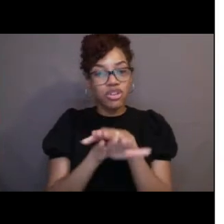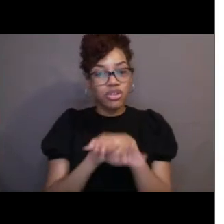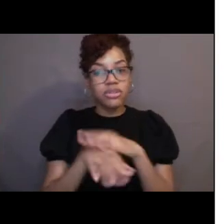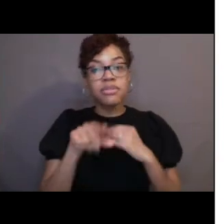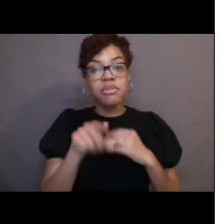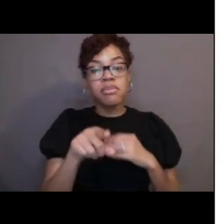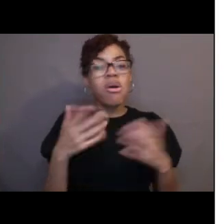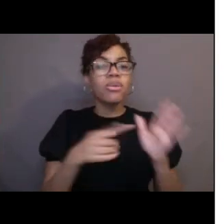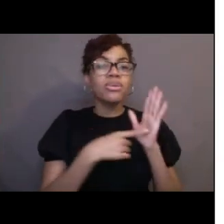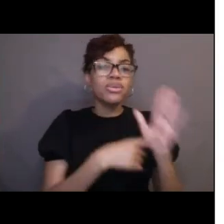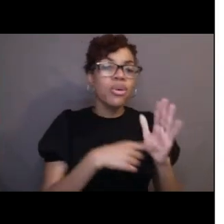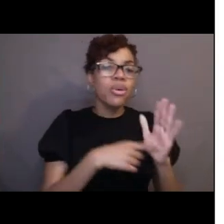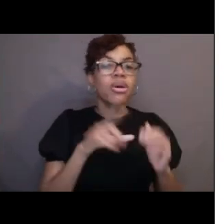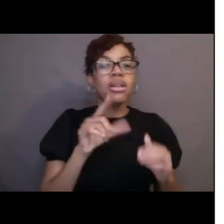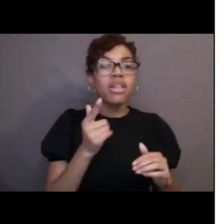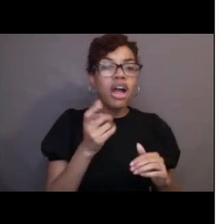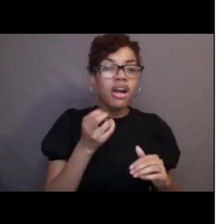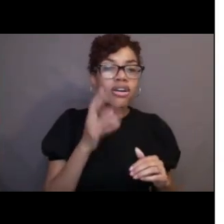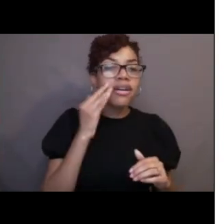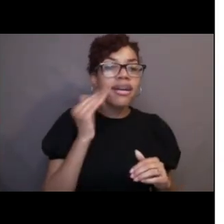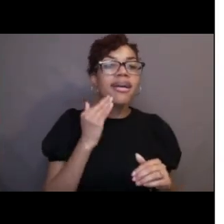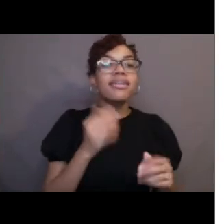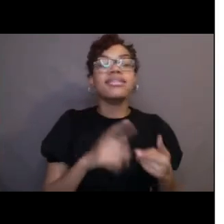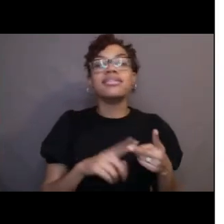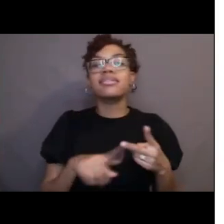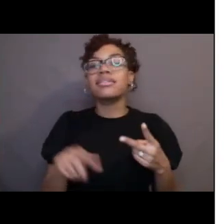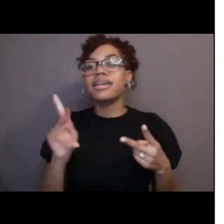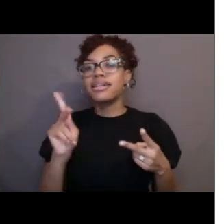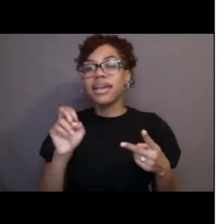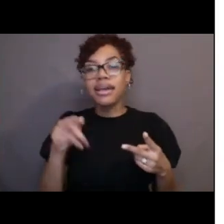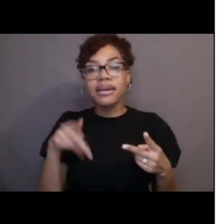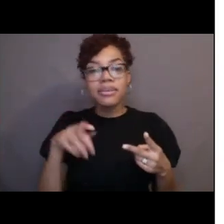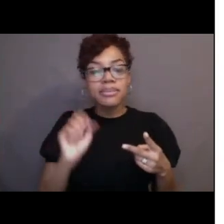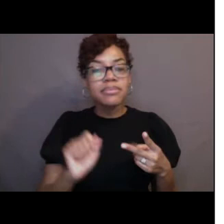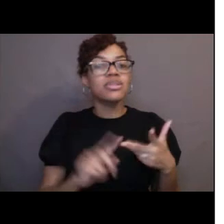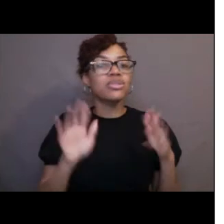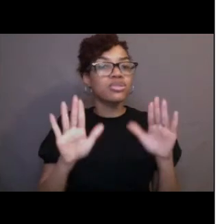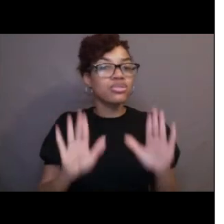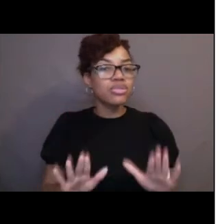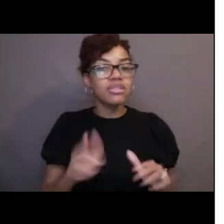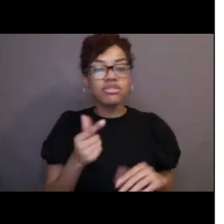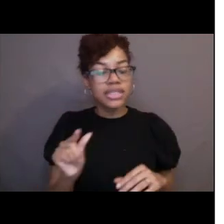and Kemp's, and green turtles, and in the back behind me, under that kid's drawing of a giraffe,